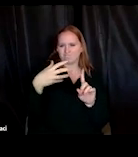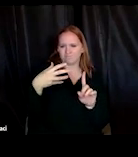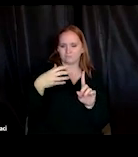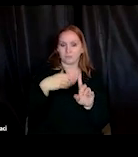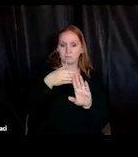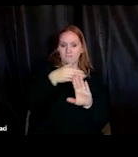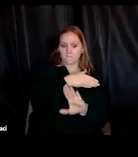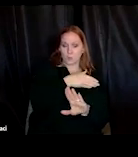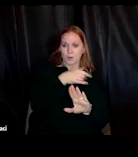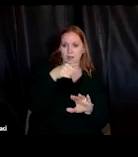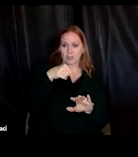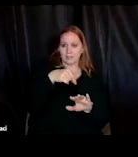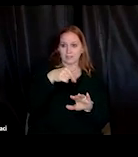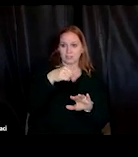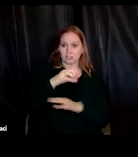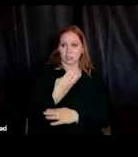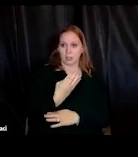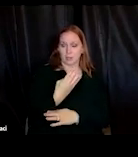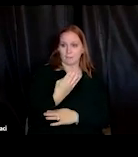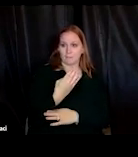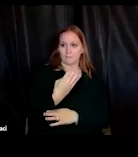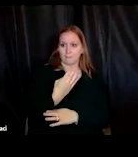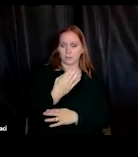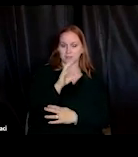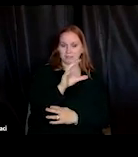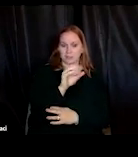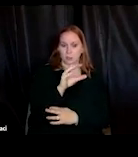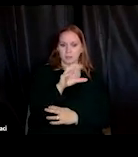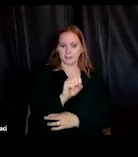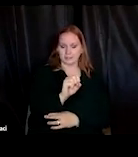I was CoC lead agency staff as well.